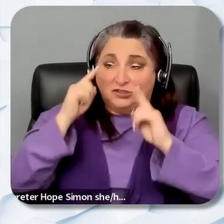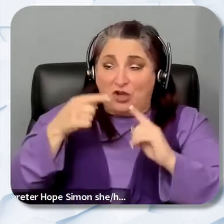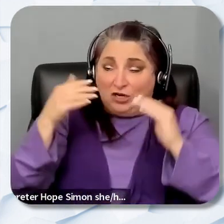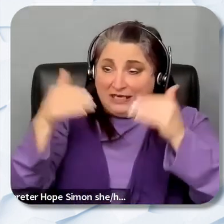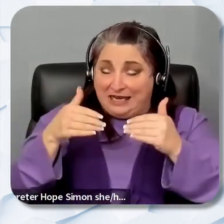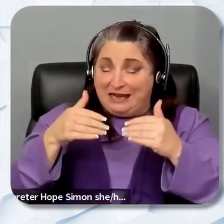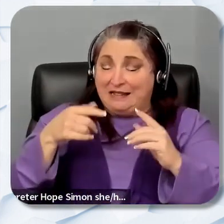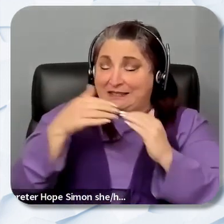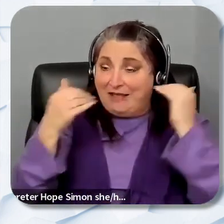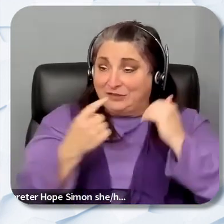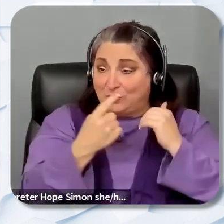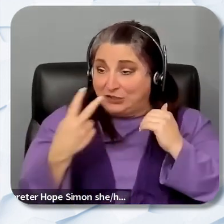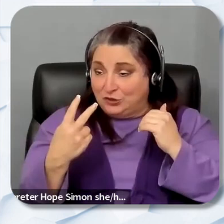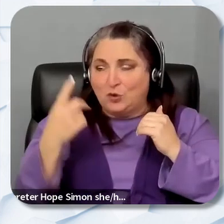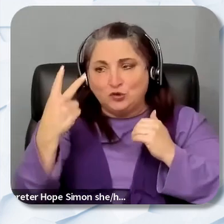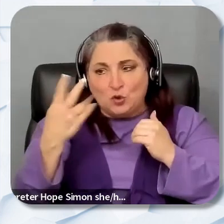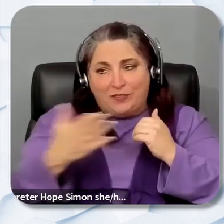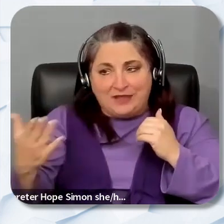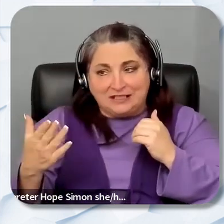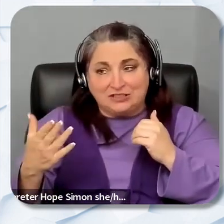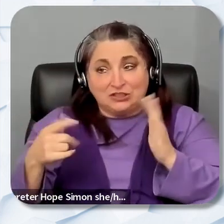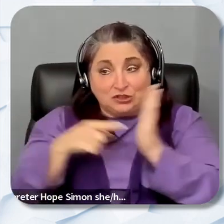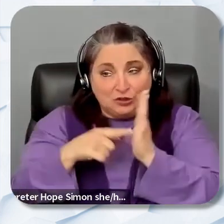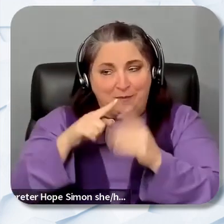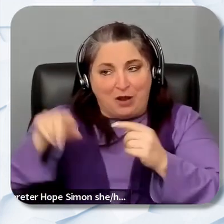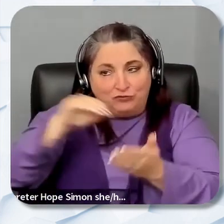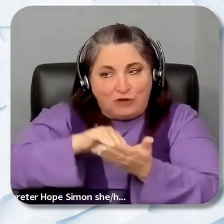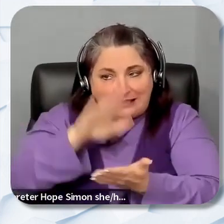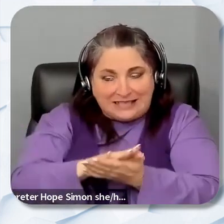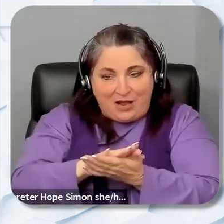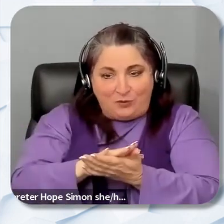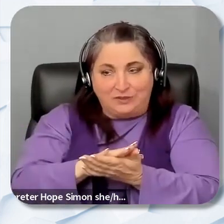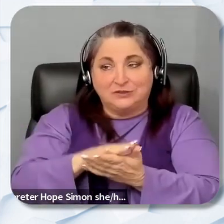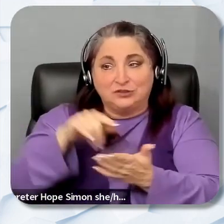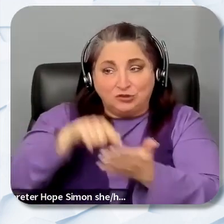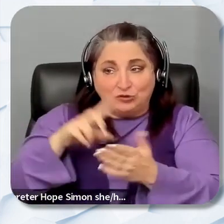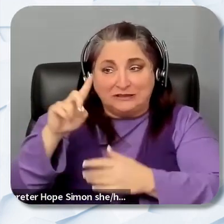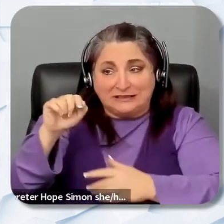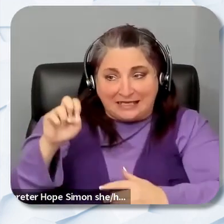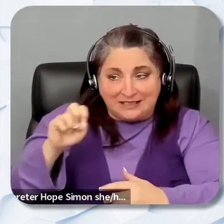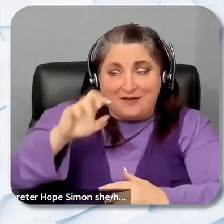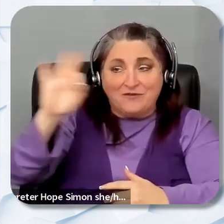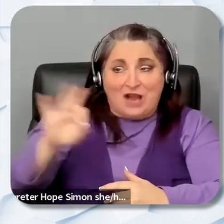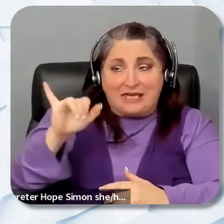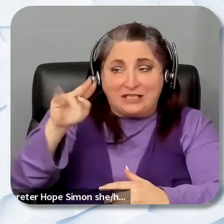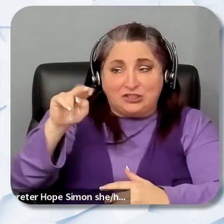items due. But please make sure you write down this due date: Friday, June 30th, 2023.